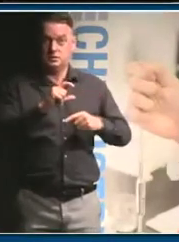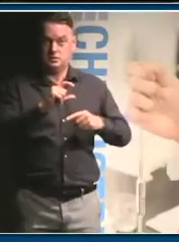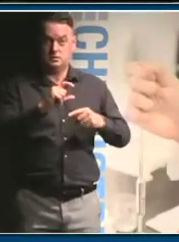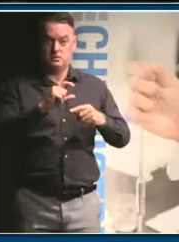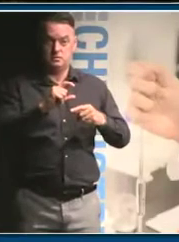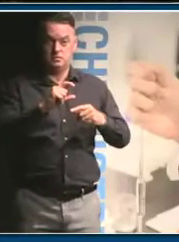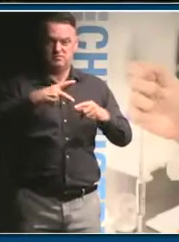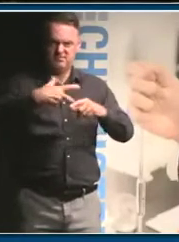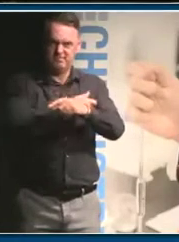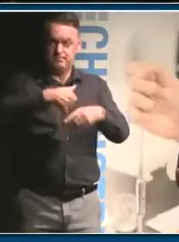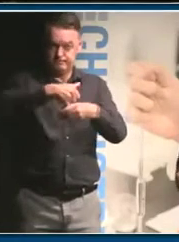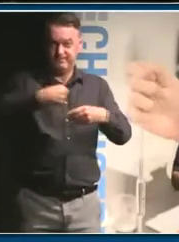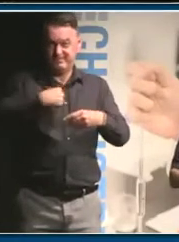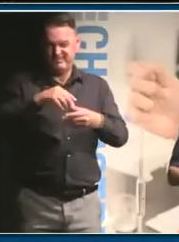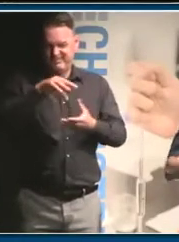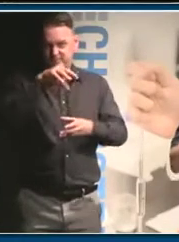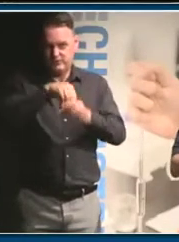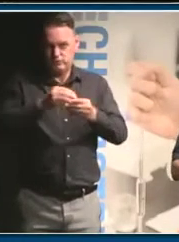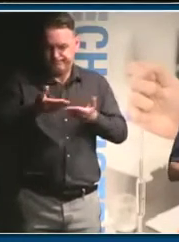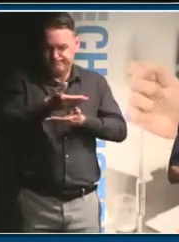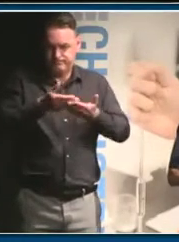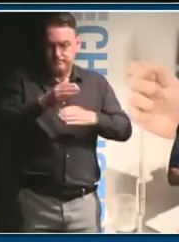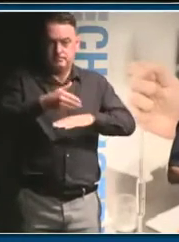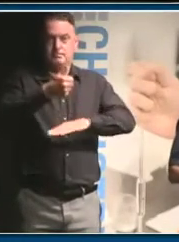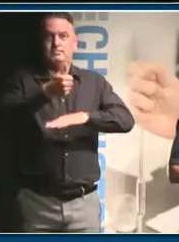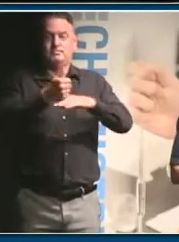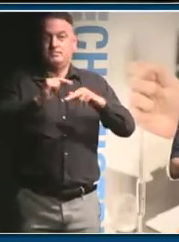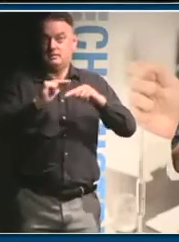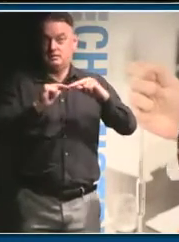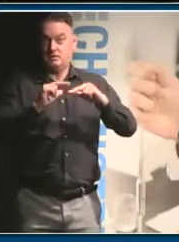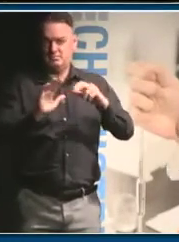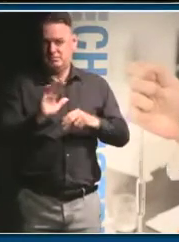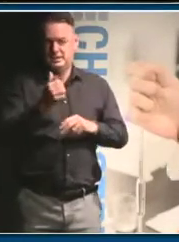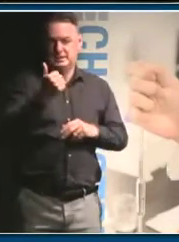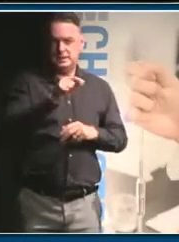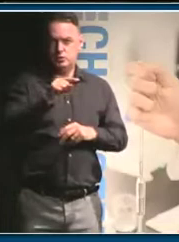I played a teeny, teeny role in this thing but we had about 16 - 20 publications on different